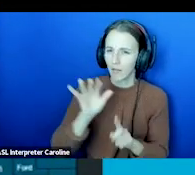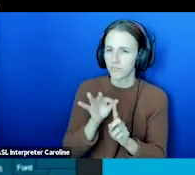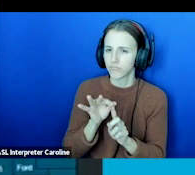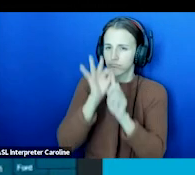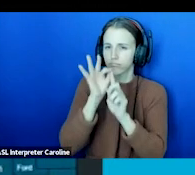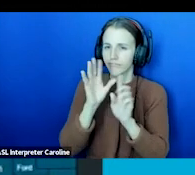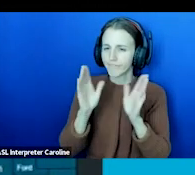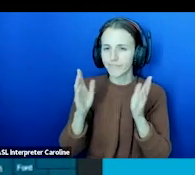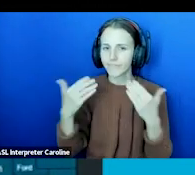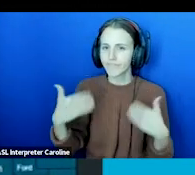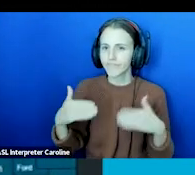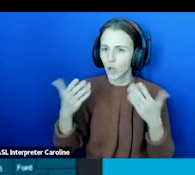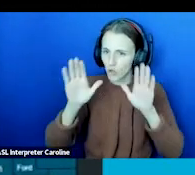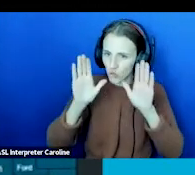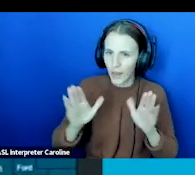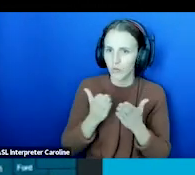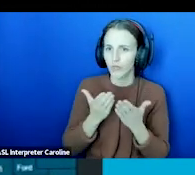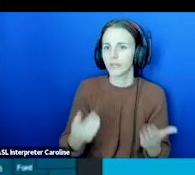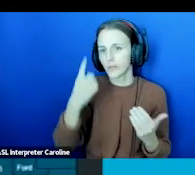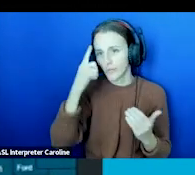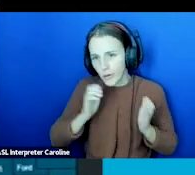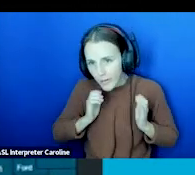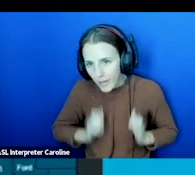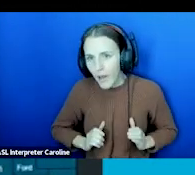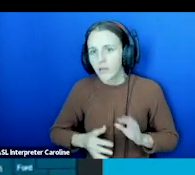SERVICES. # AND THESE ARE JUST SOME SAMPLES OF